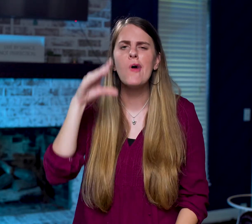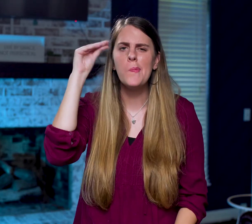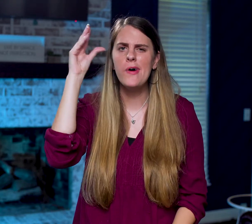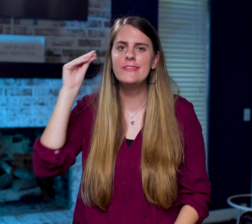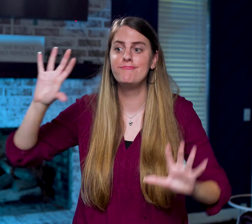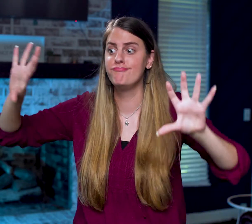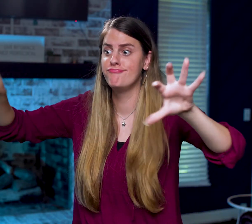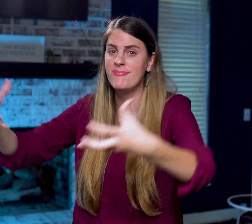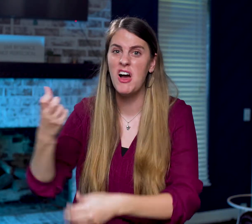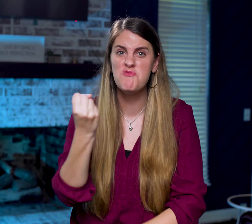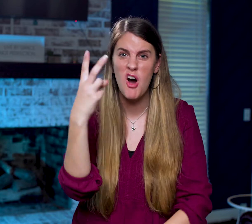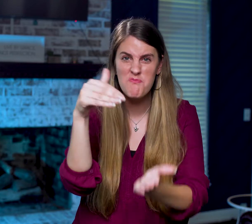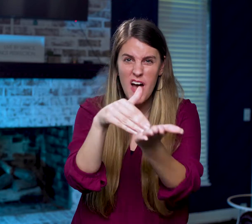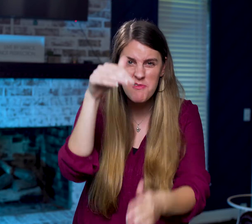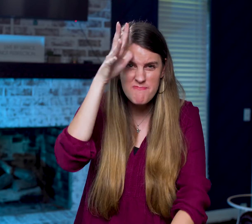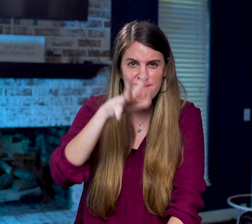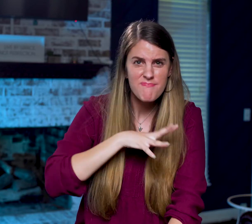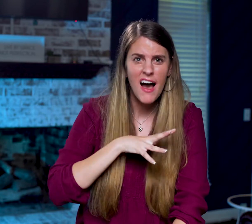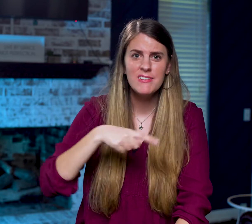Moses rallies 12,000 men,